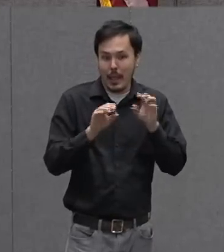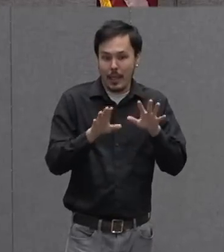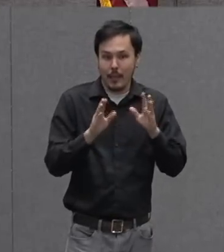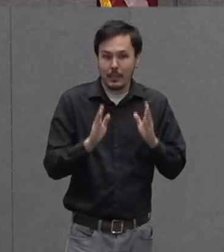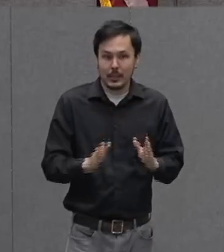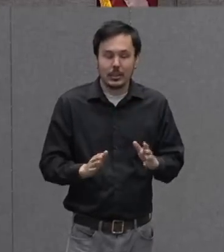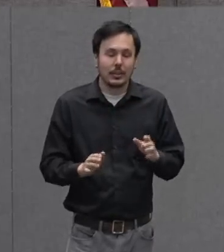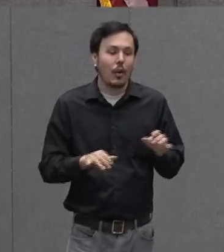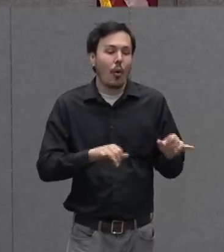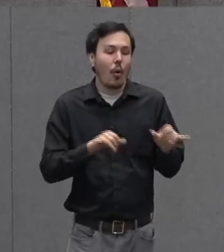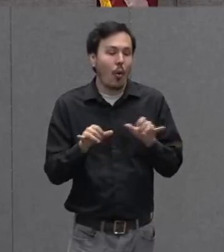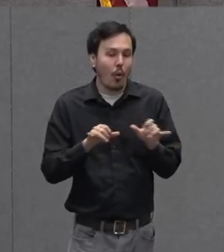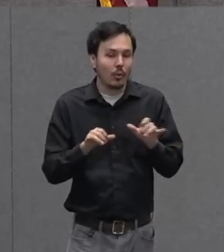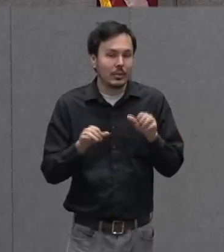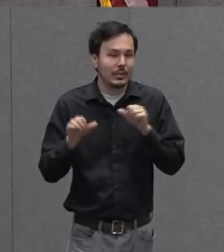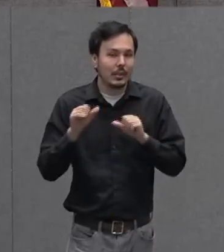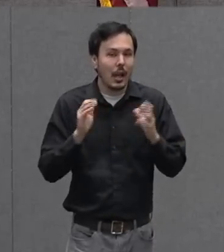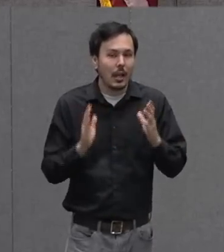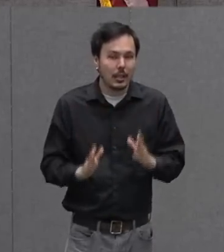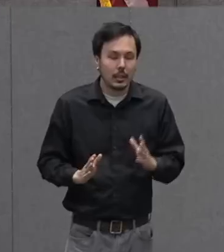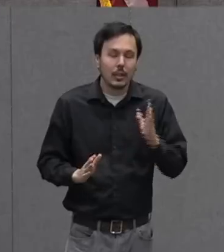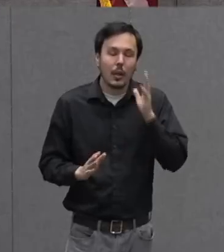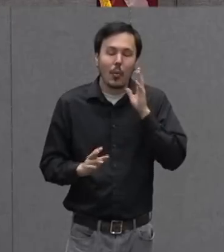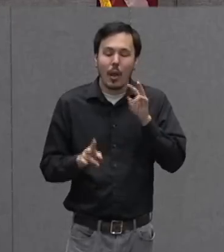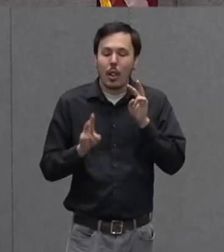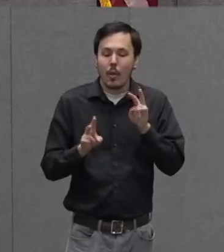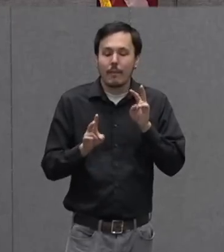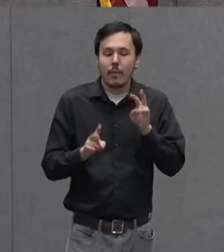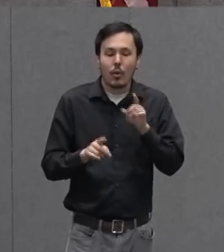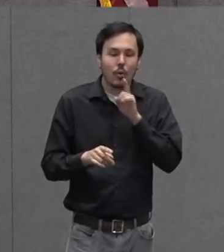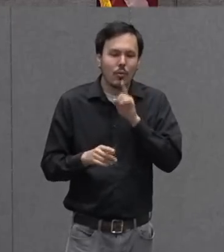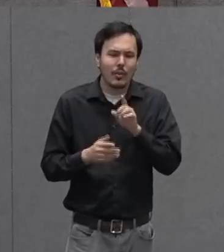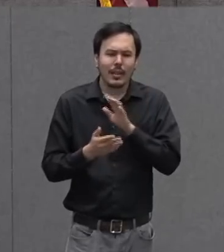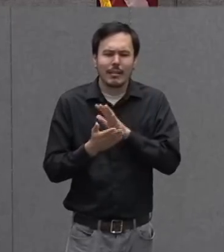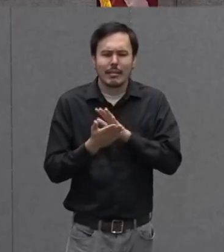We can look forward to a really awesome graphing math lesson